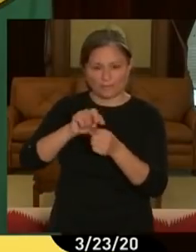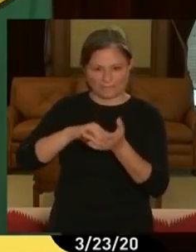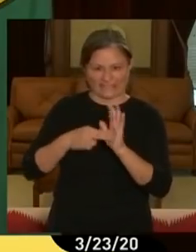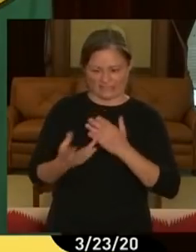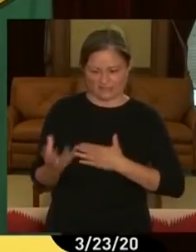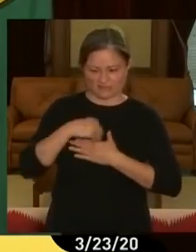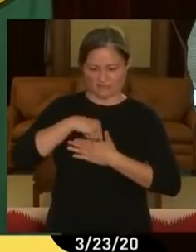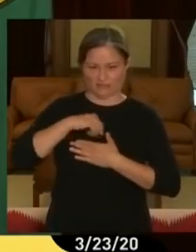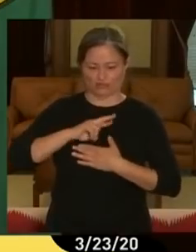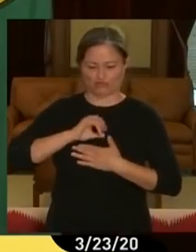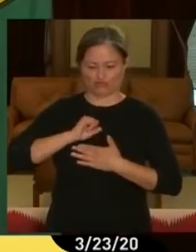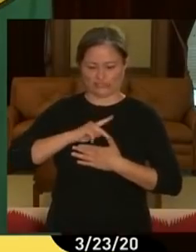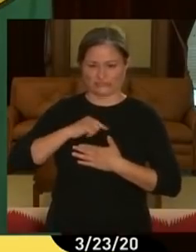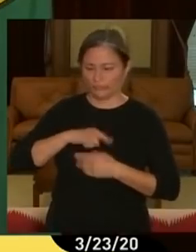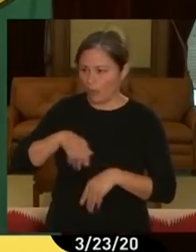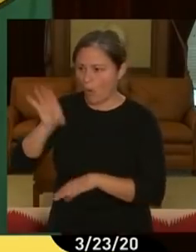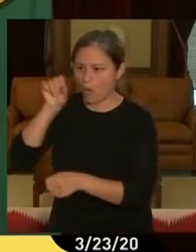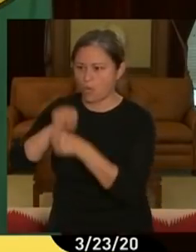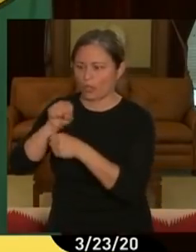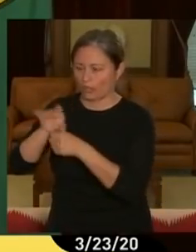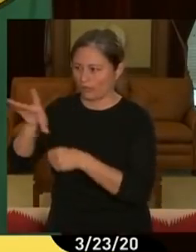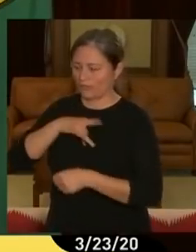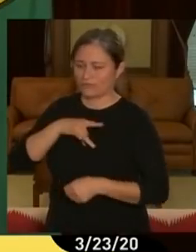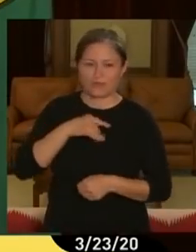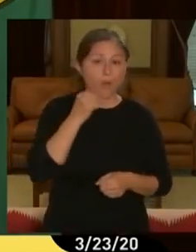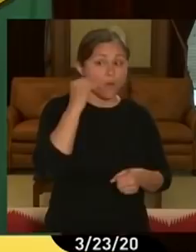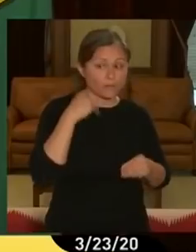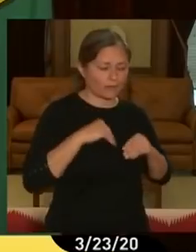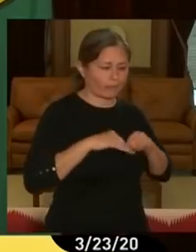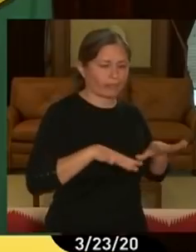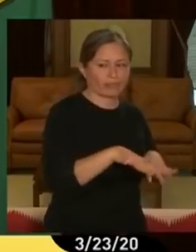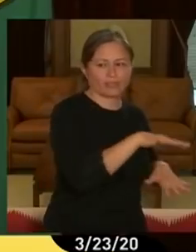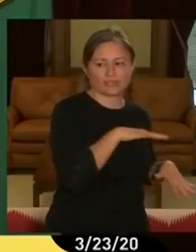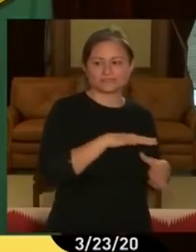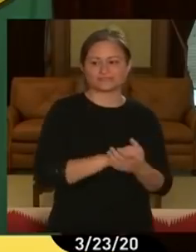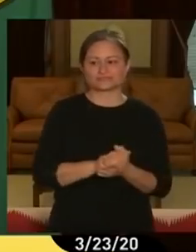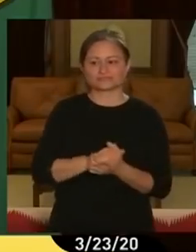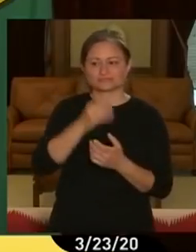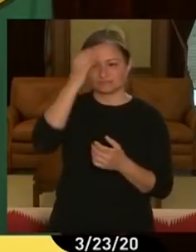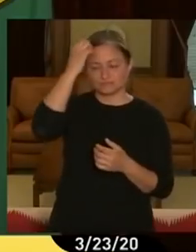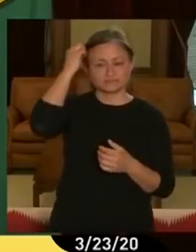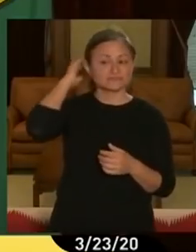SO THEY'RE GOING TO WORK AS WELL. THEY GO TO WORK AT GREAT RISK IN THEIR HEALTH, SO WE COULD STAY AT HOME.